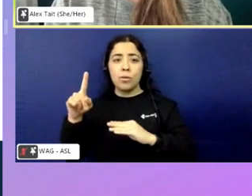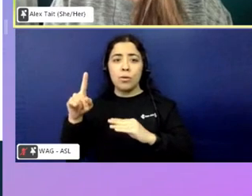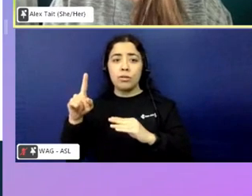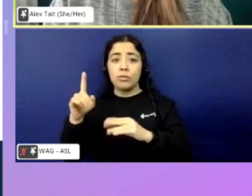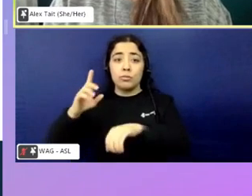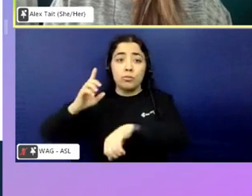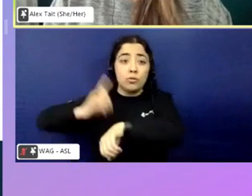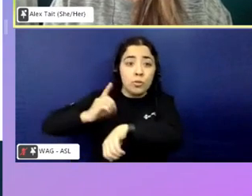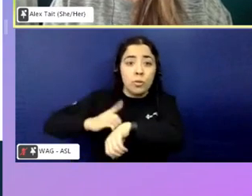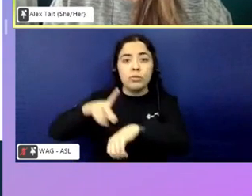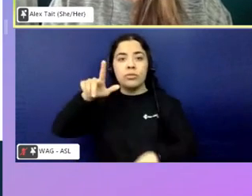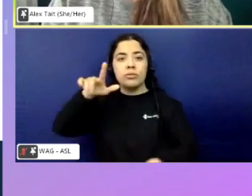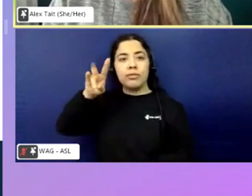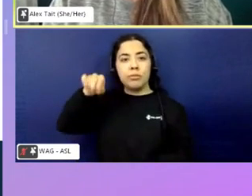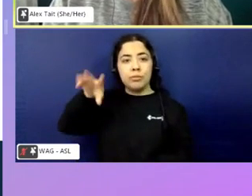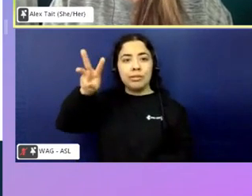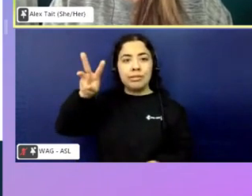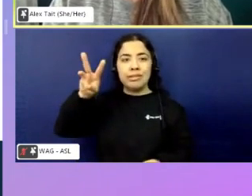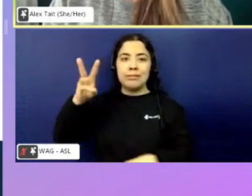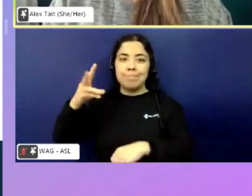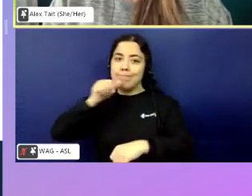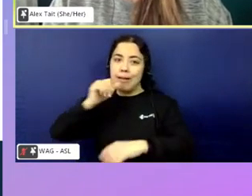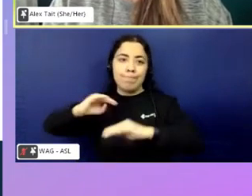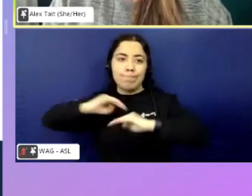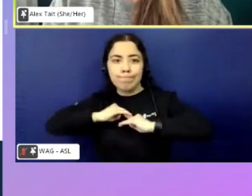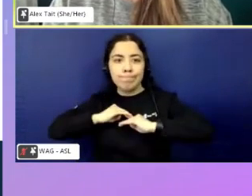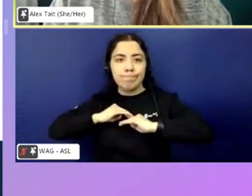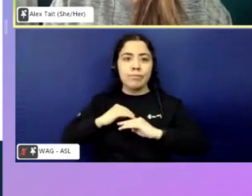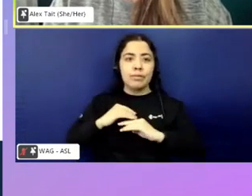33.5% of seniors have unmet needs. Running errands, 24.4%